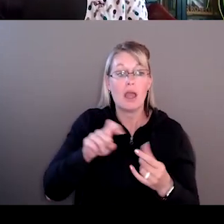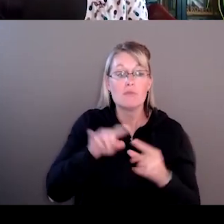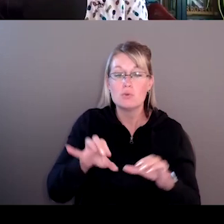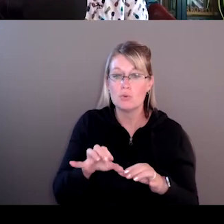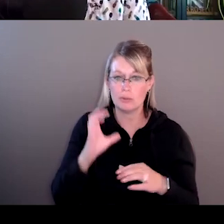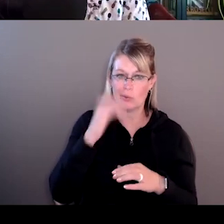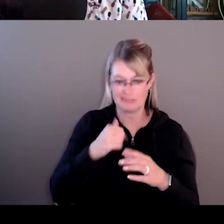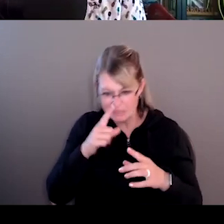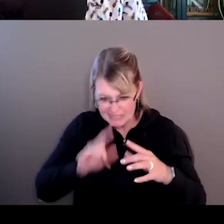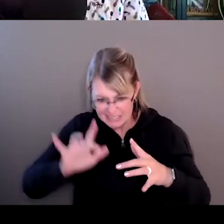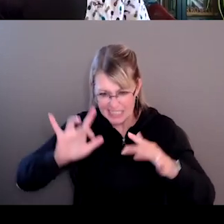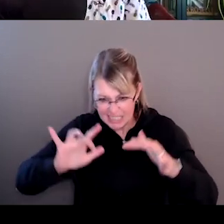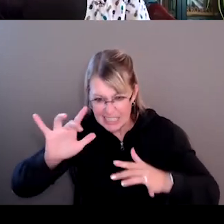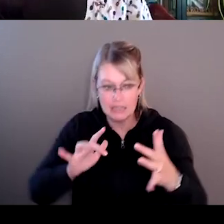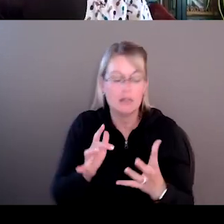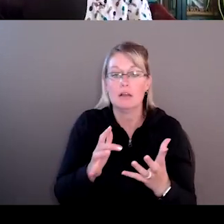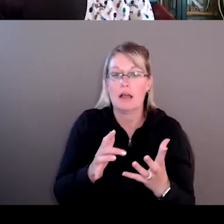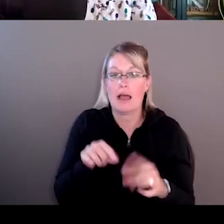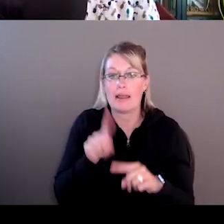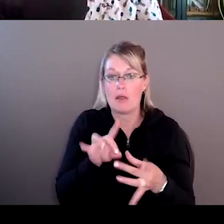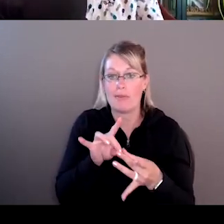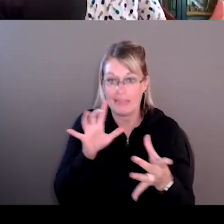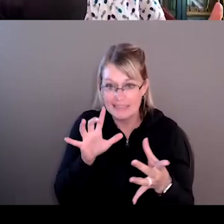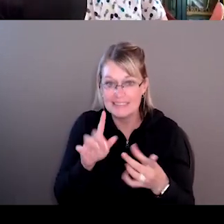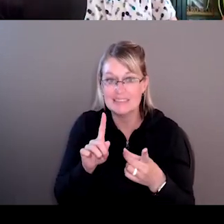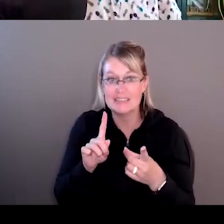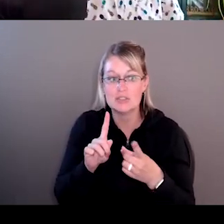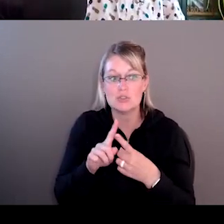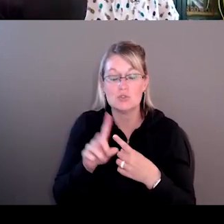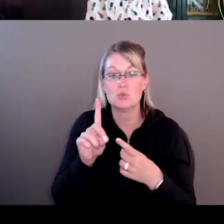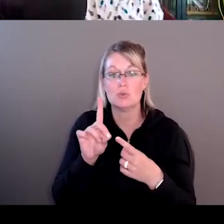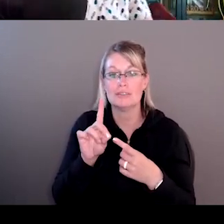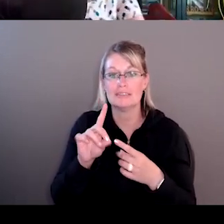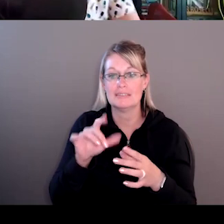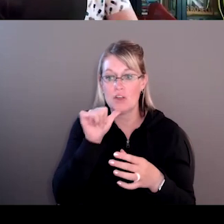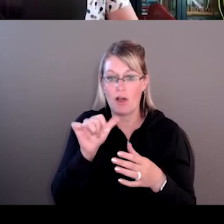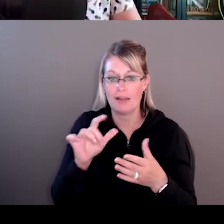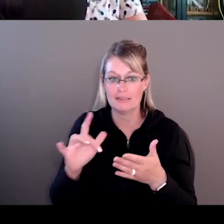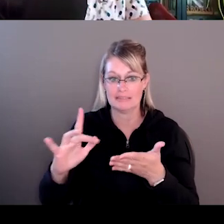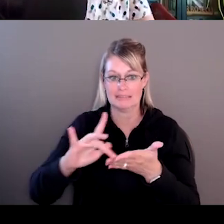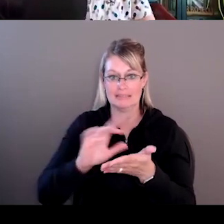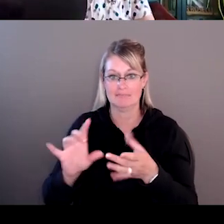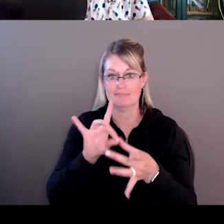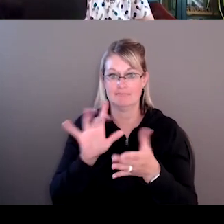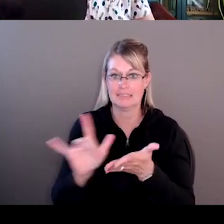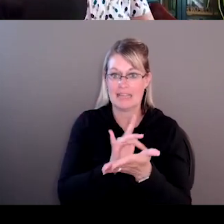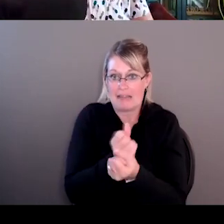to screw scroll at the other way without able to deselect the other stuff. That is a hassle.